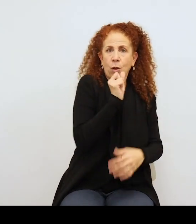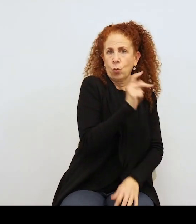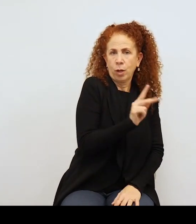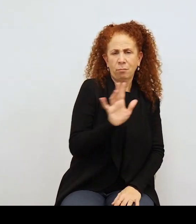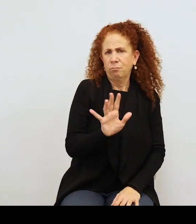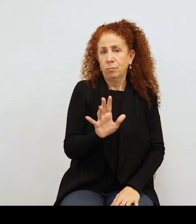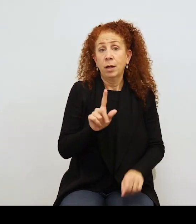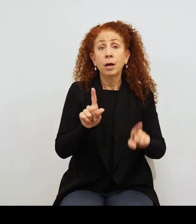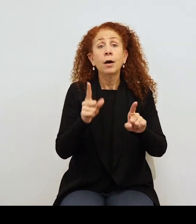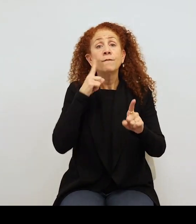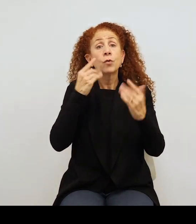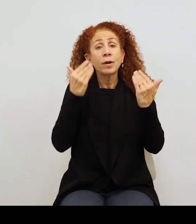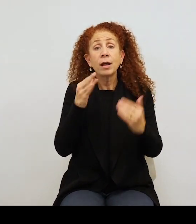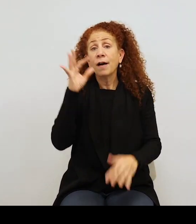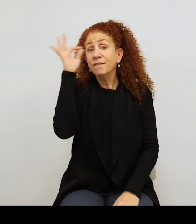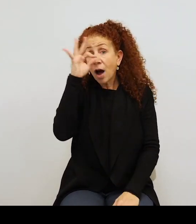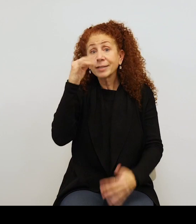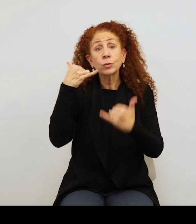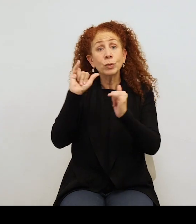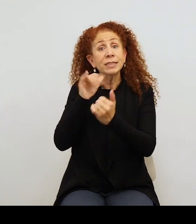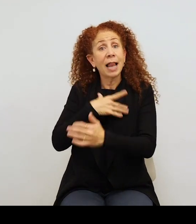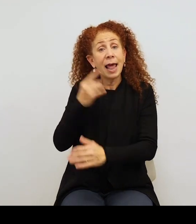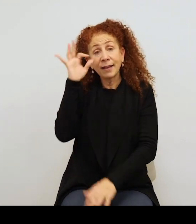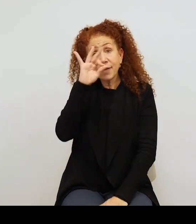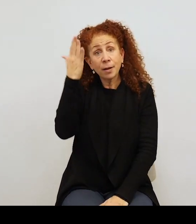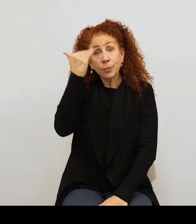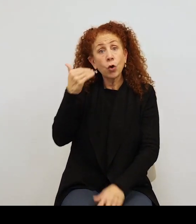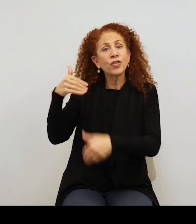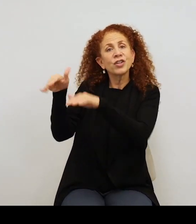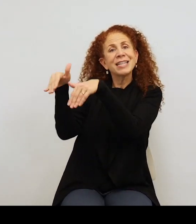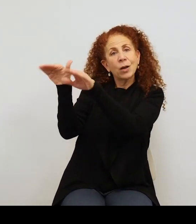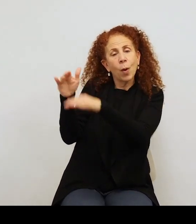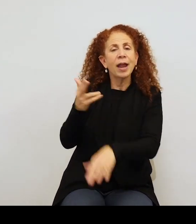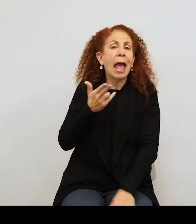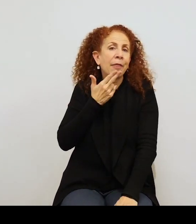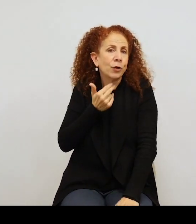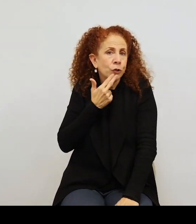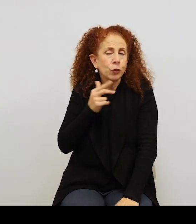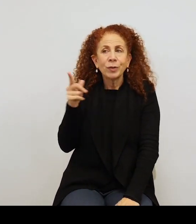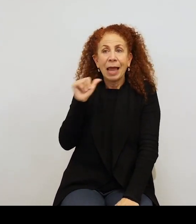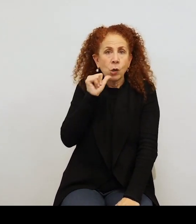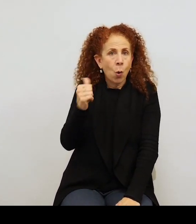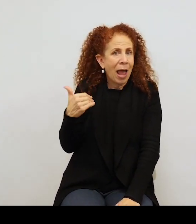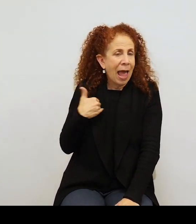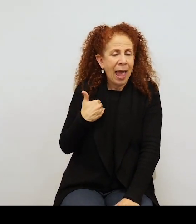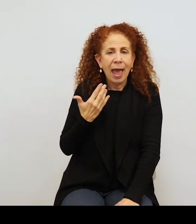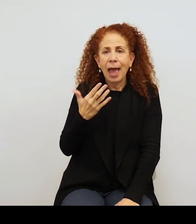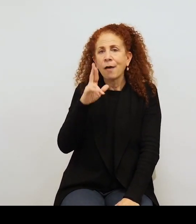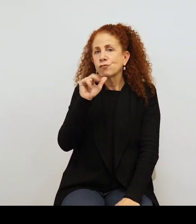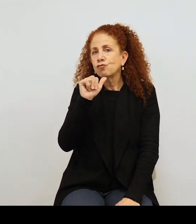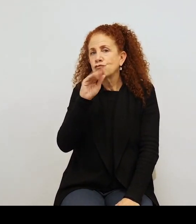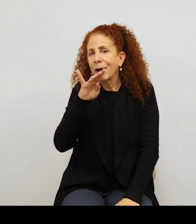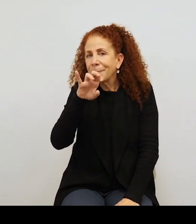Like right now, foxes are still liked because they're staying away. They're cute. They don't have really-- they don't have rabies these days.